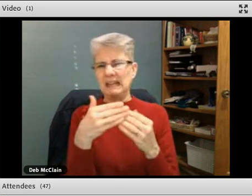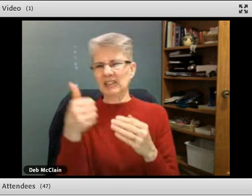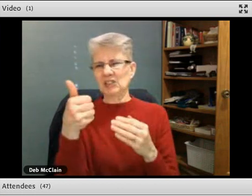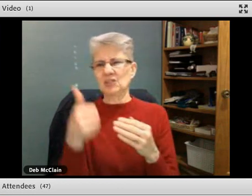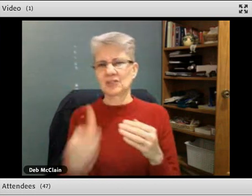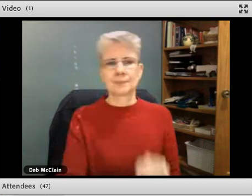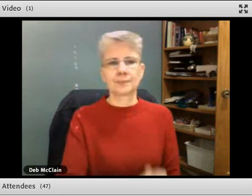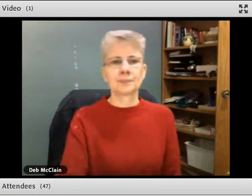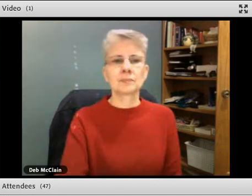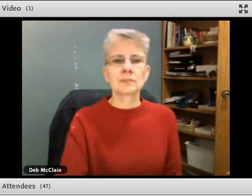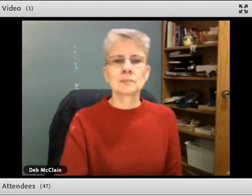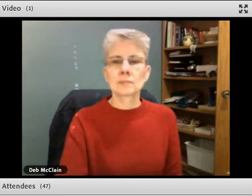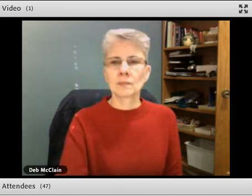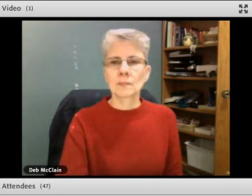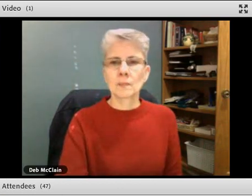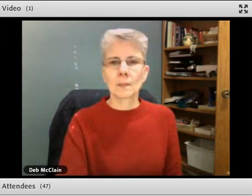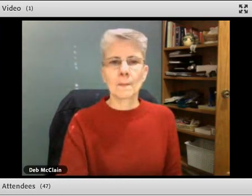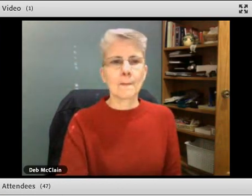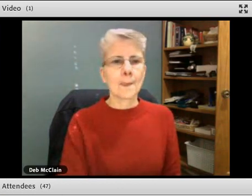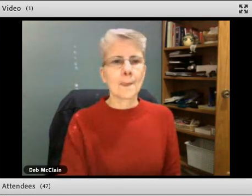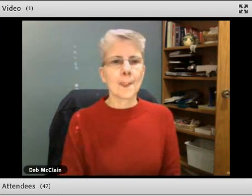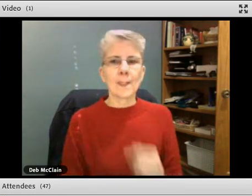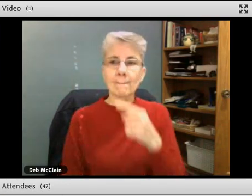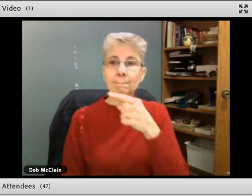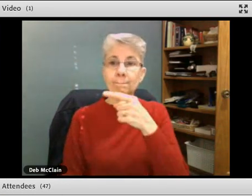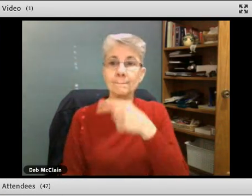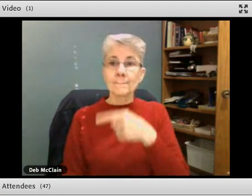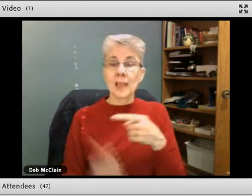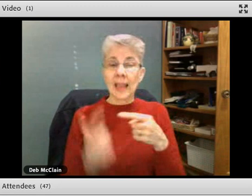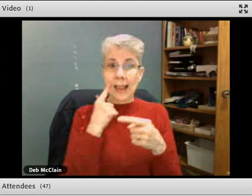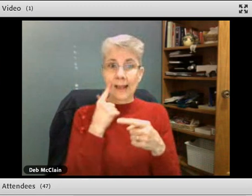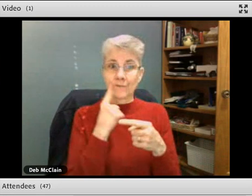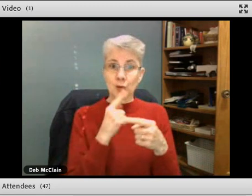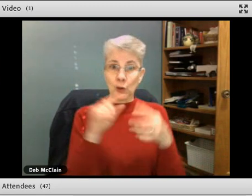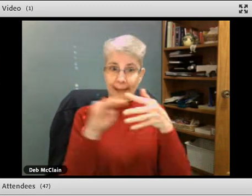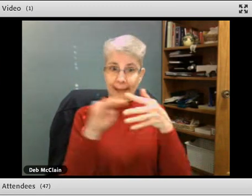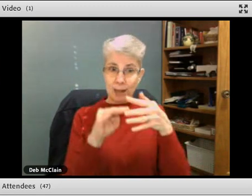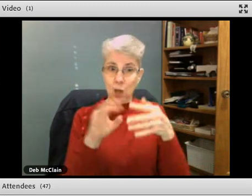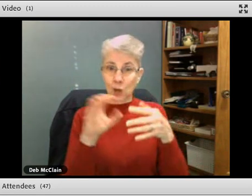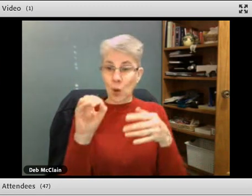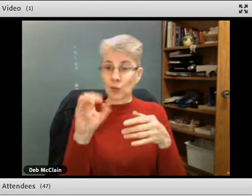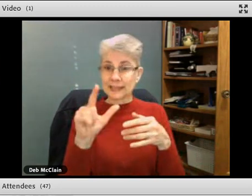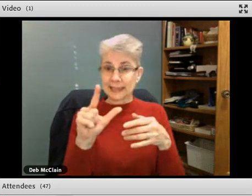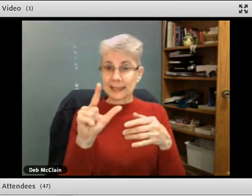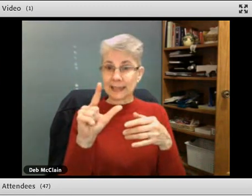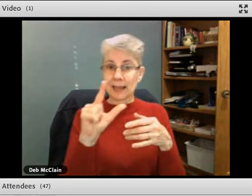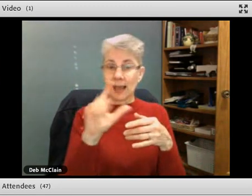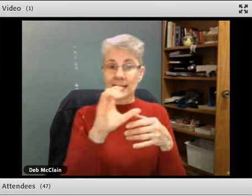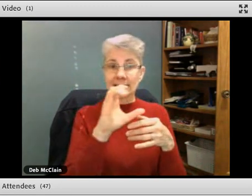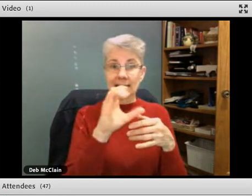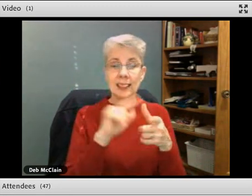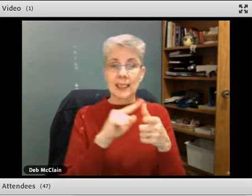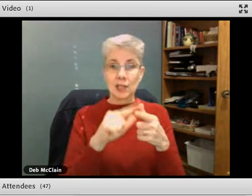If you're cataloging in OCLC Connexion, you can actually right-click on any field and get to this guide,